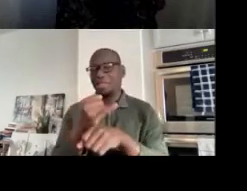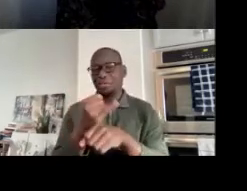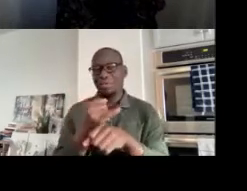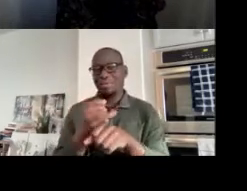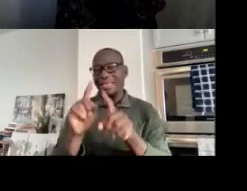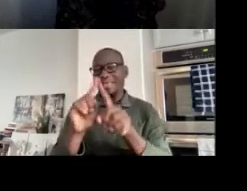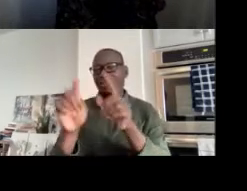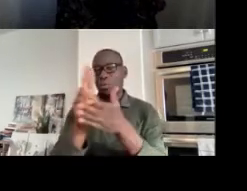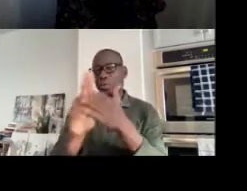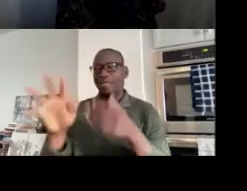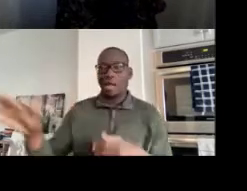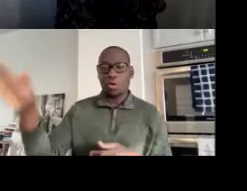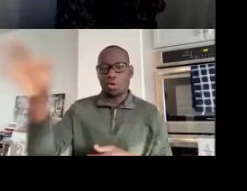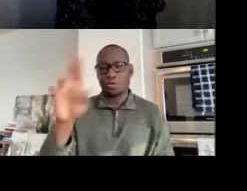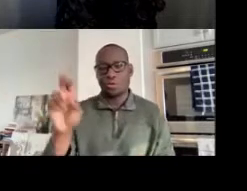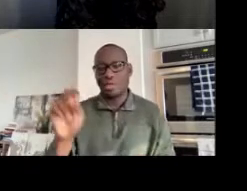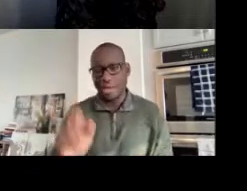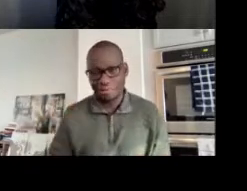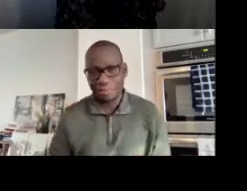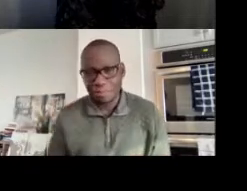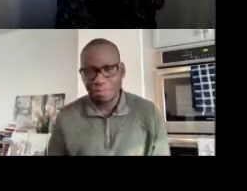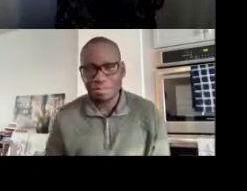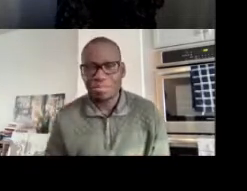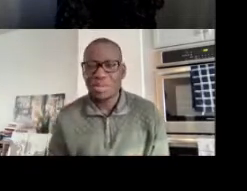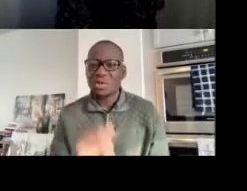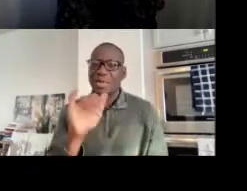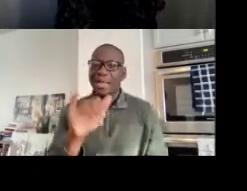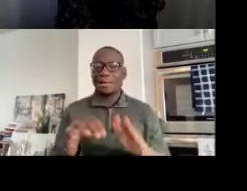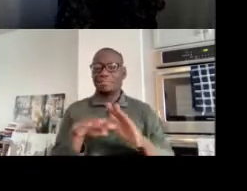in their academic Leadership Institute from the universities throughout the U.S.